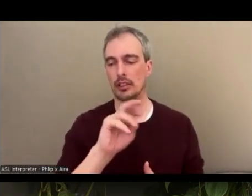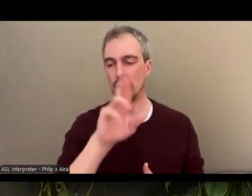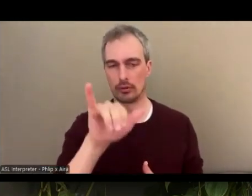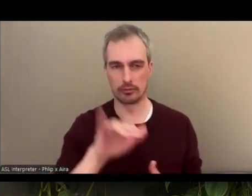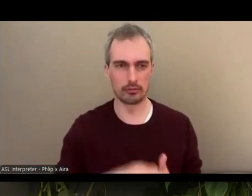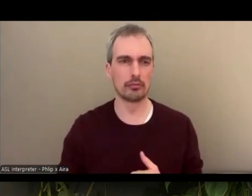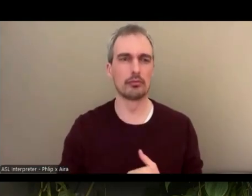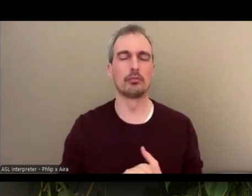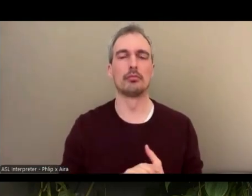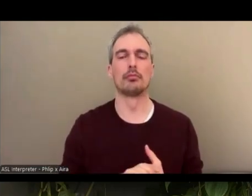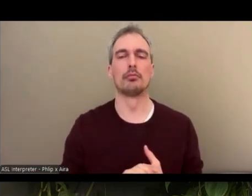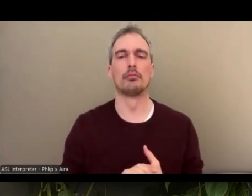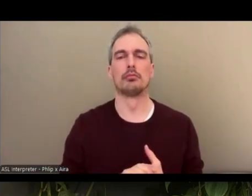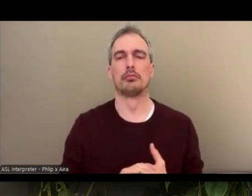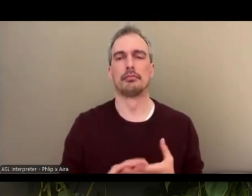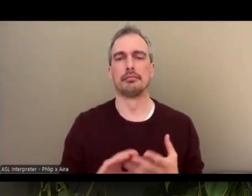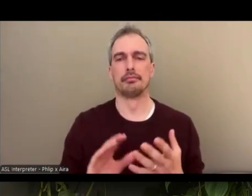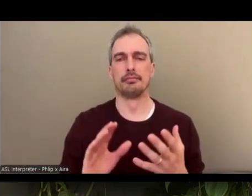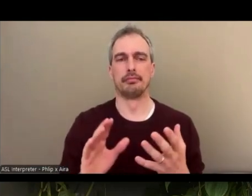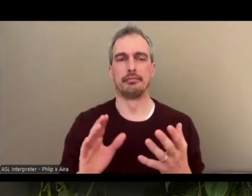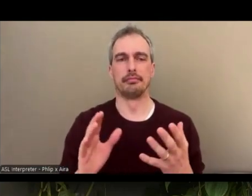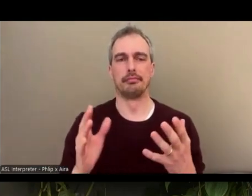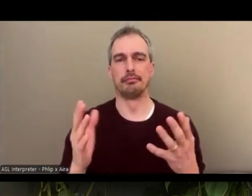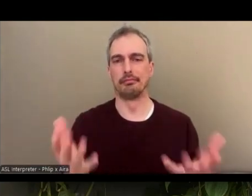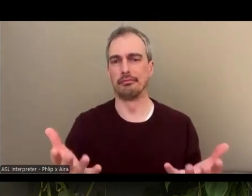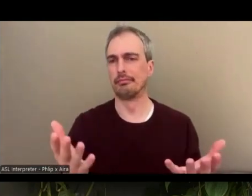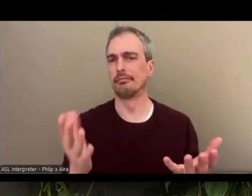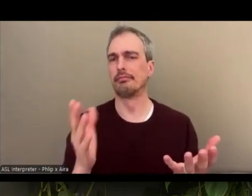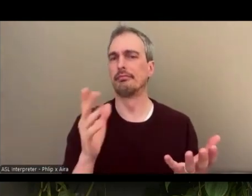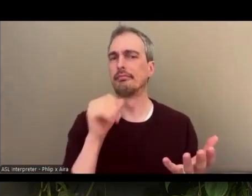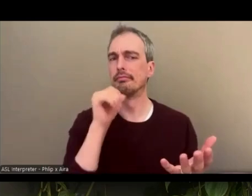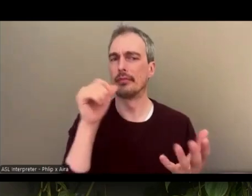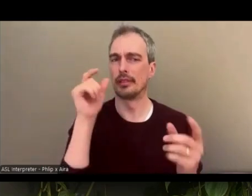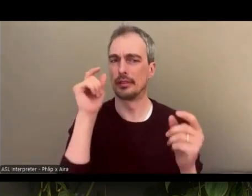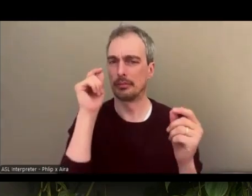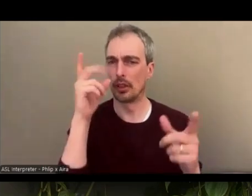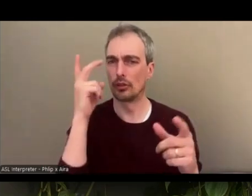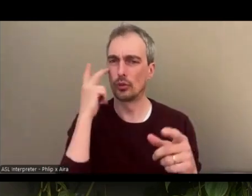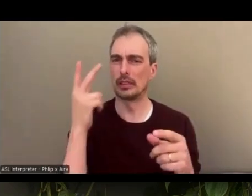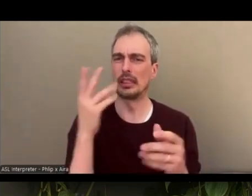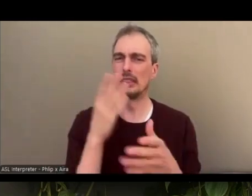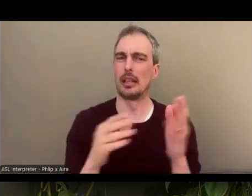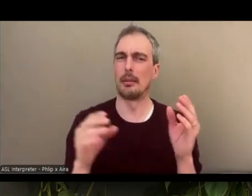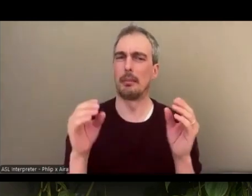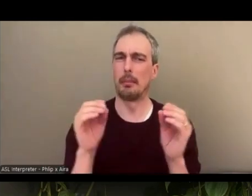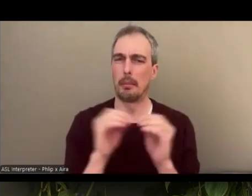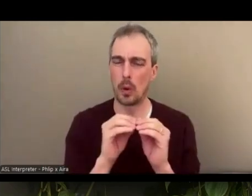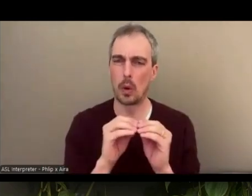But I wouldn't be surprised to see some nuance added to this point in the future. In future iterations of the model.